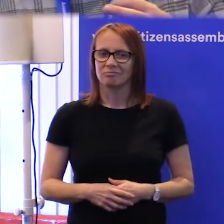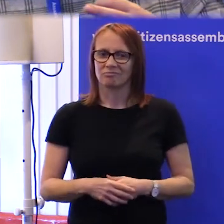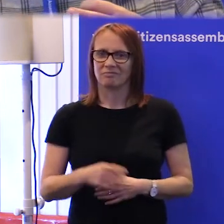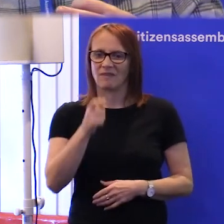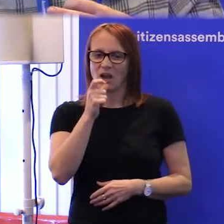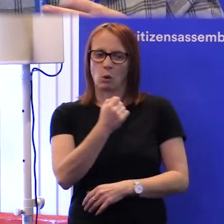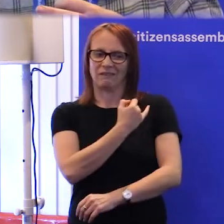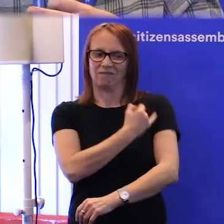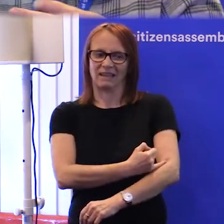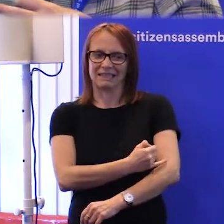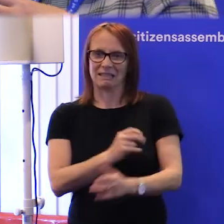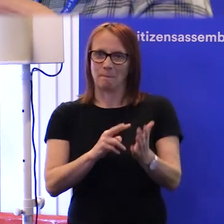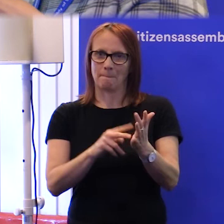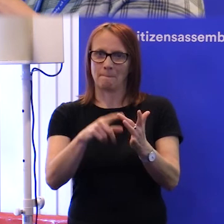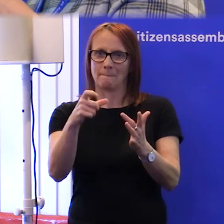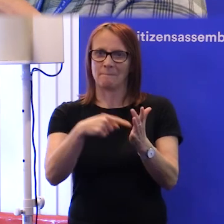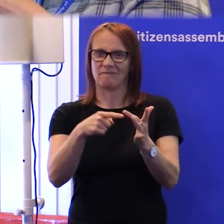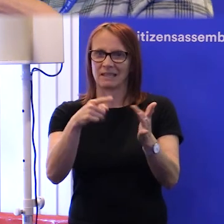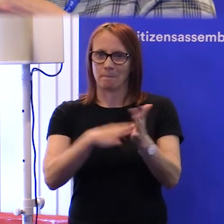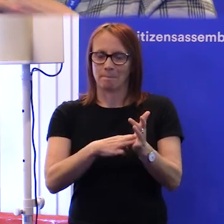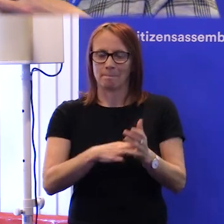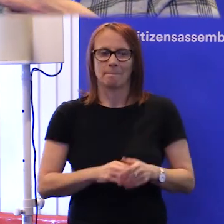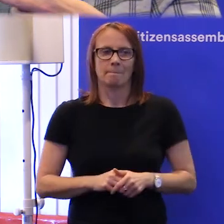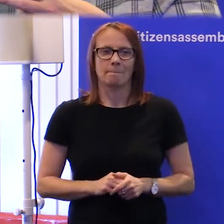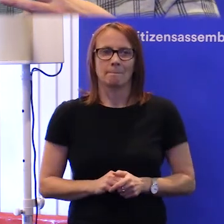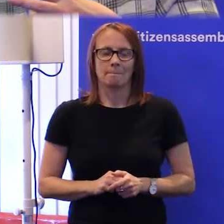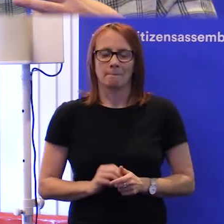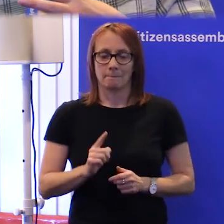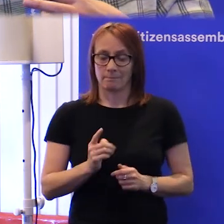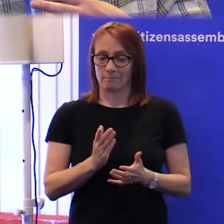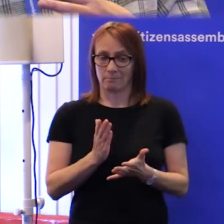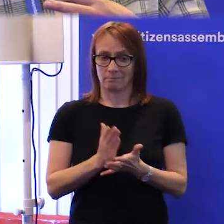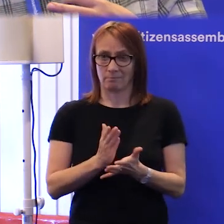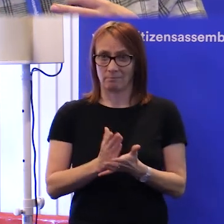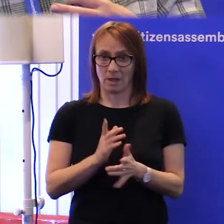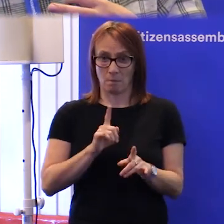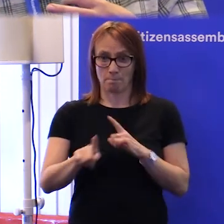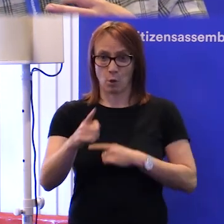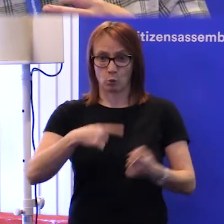way it gets termed that idea that actually it's most of us are more likely